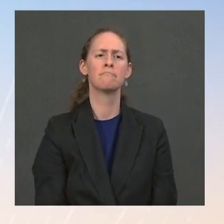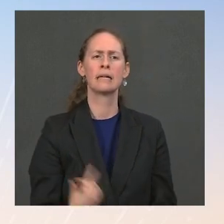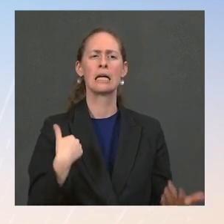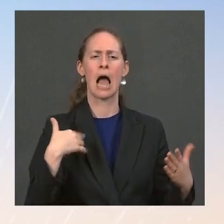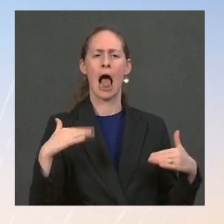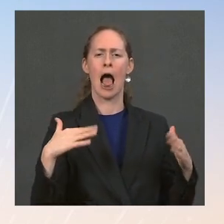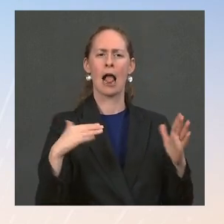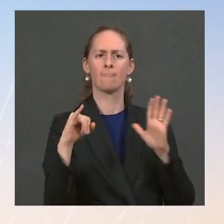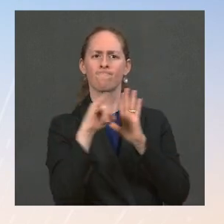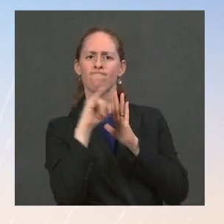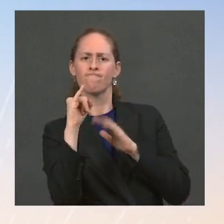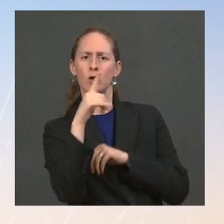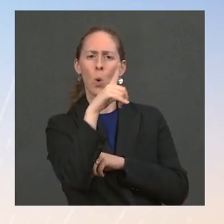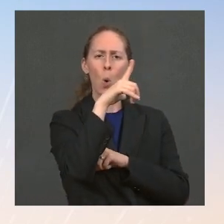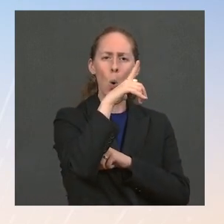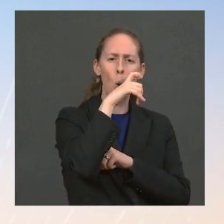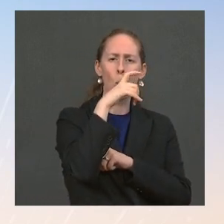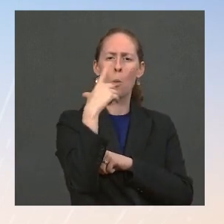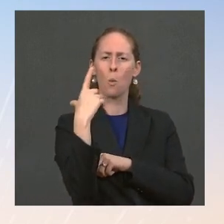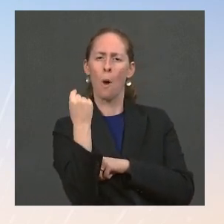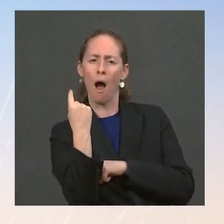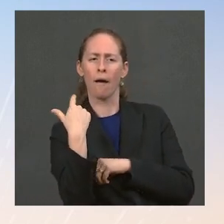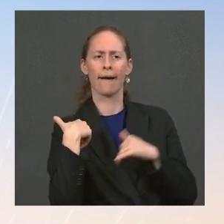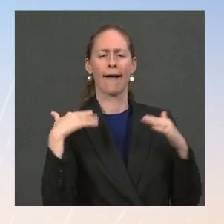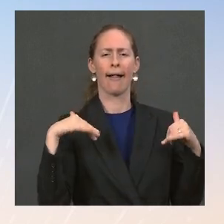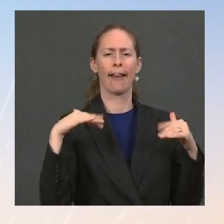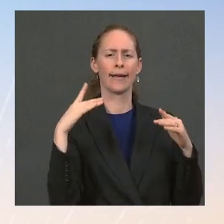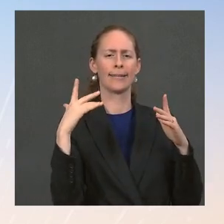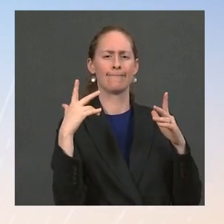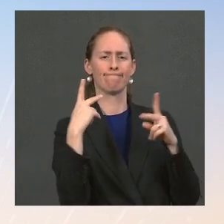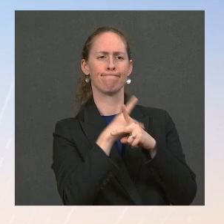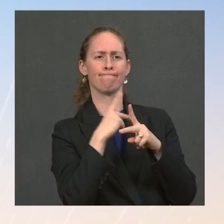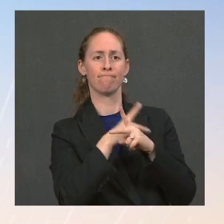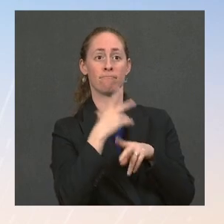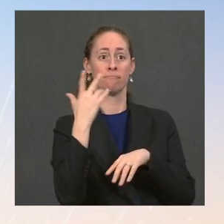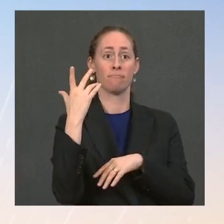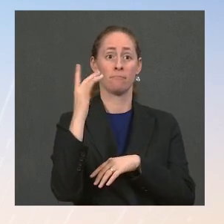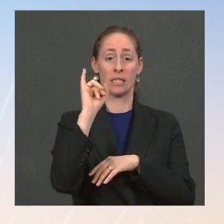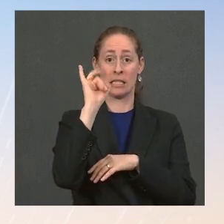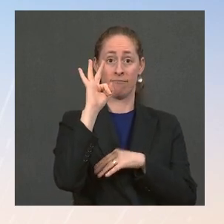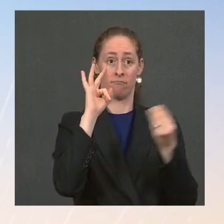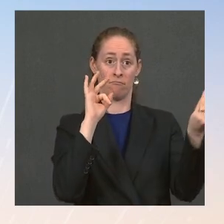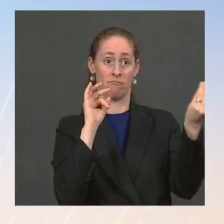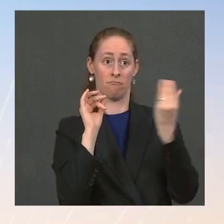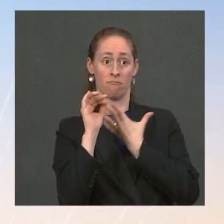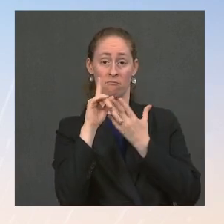But we take every reported incident seriously. And what we want to do is ensure that our national security team